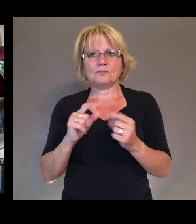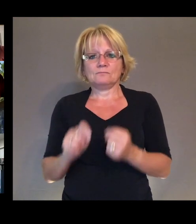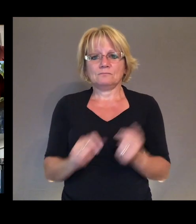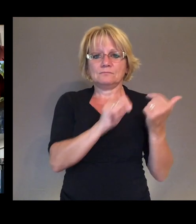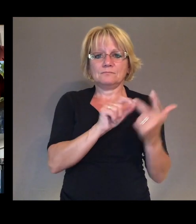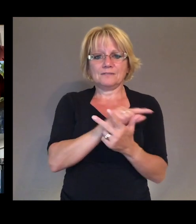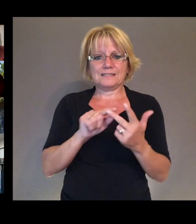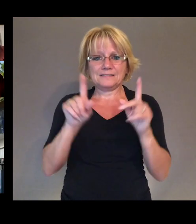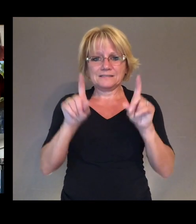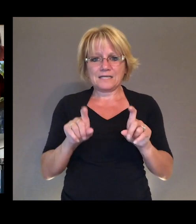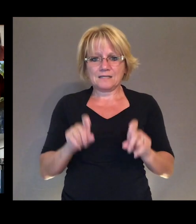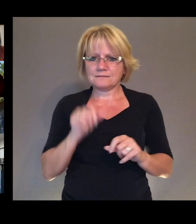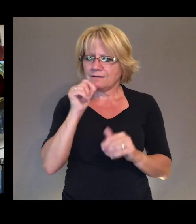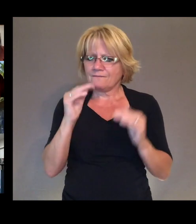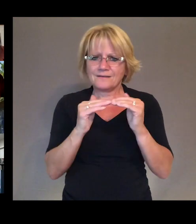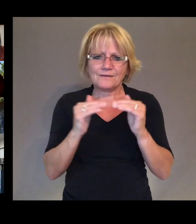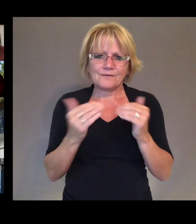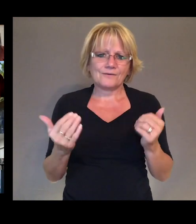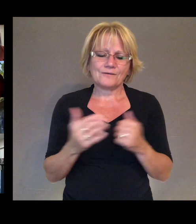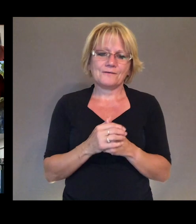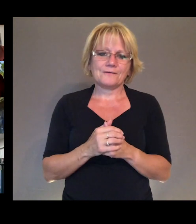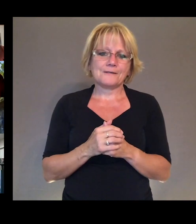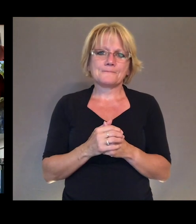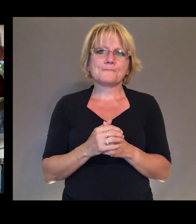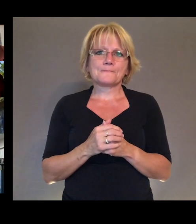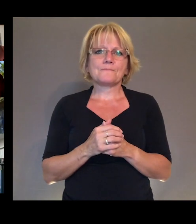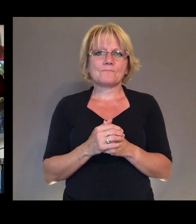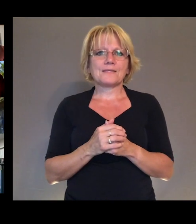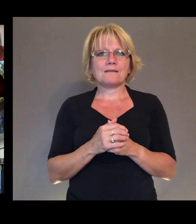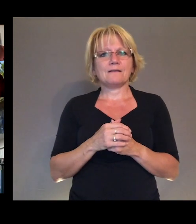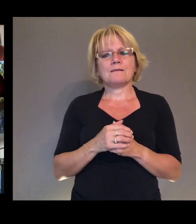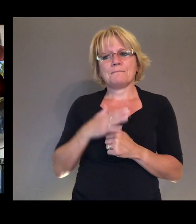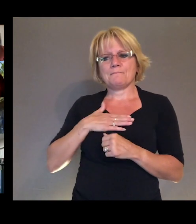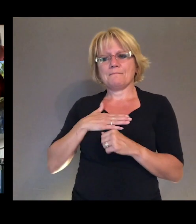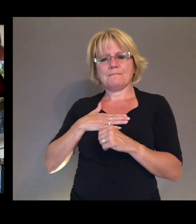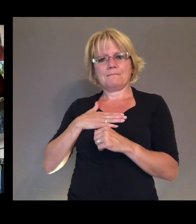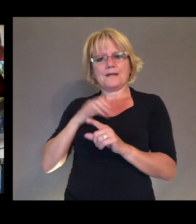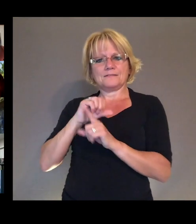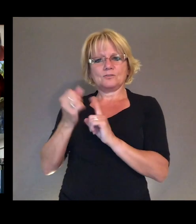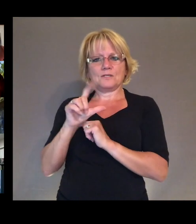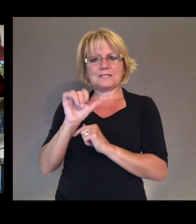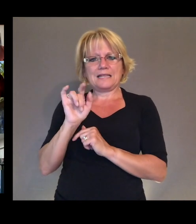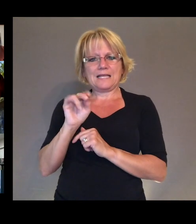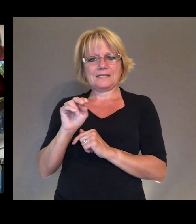It's not only in my case, it would be Latin X students. But you know, this is unfair to black students.